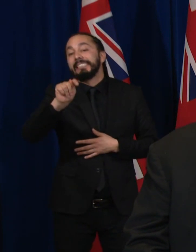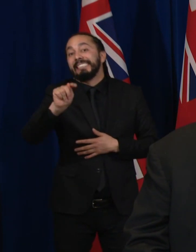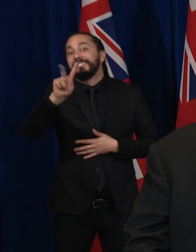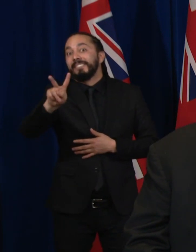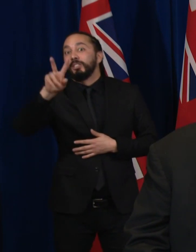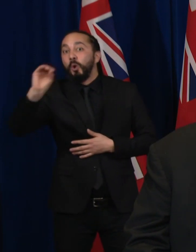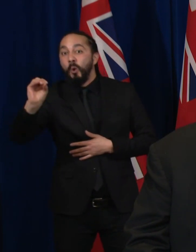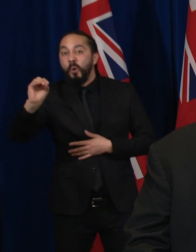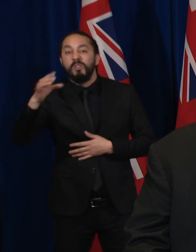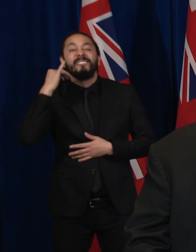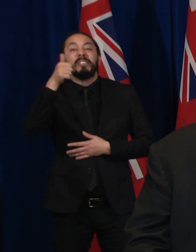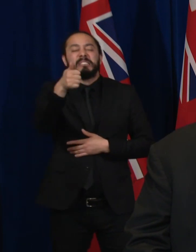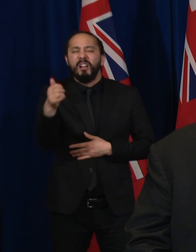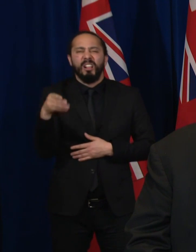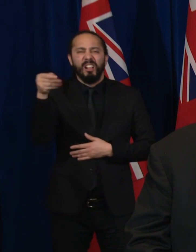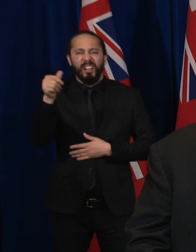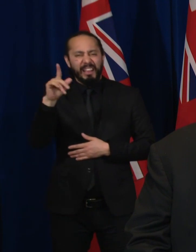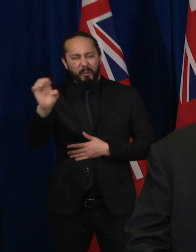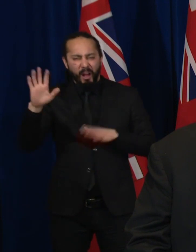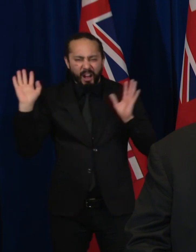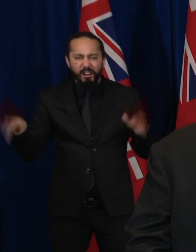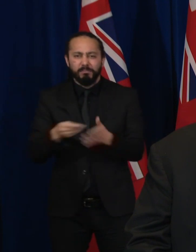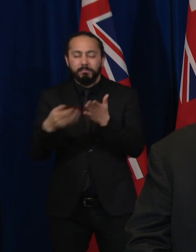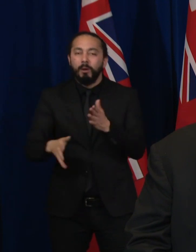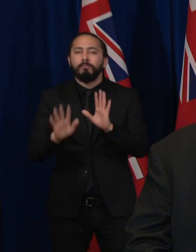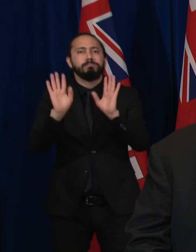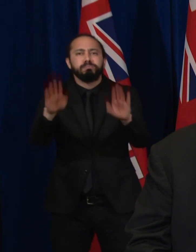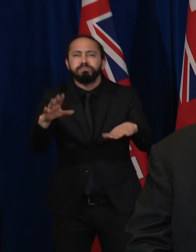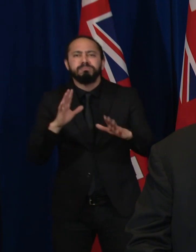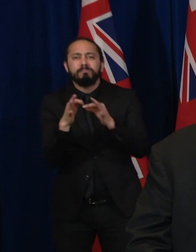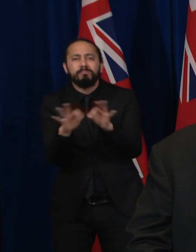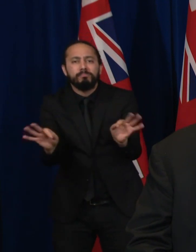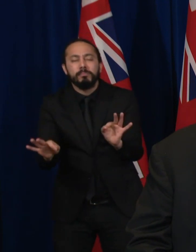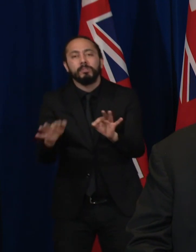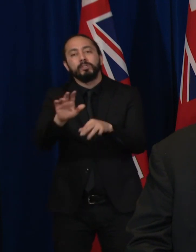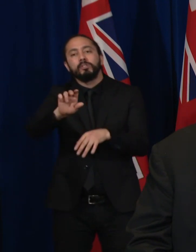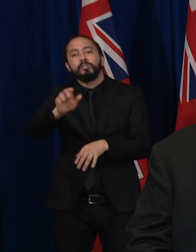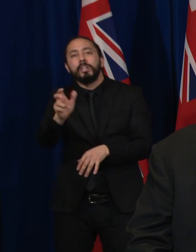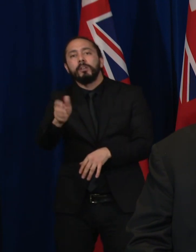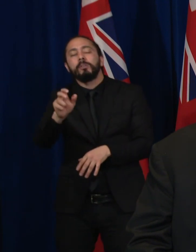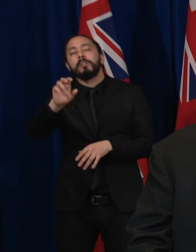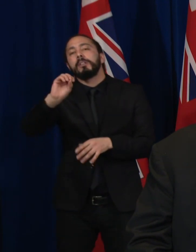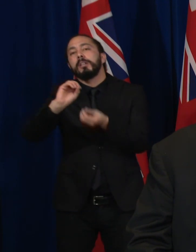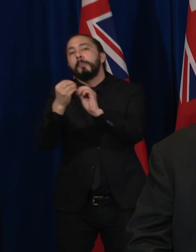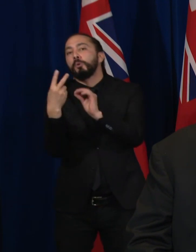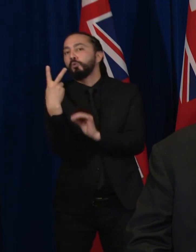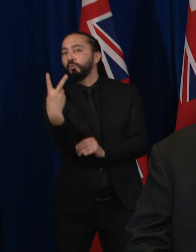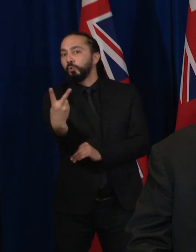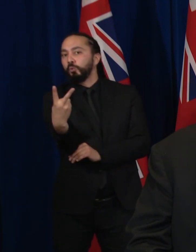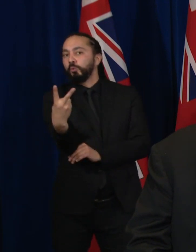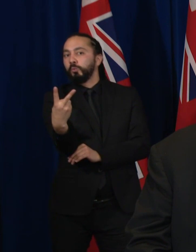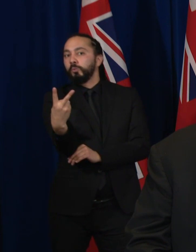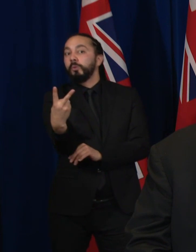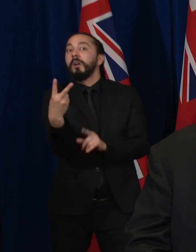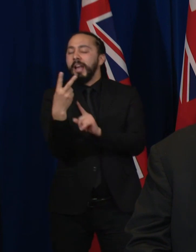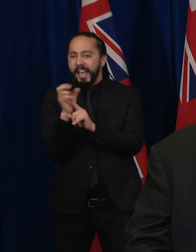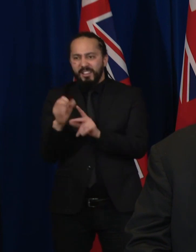have cable you can go to channel 2 and they can do a lot of learning off TVO. But there is a plan. He's going to